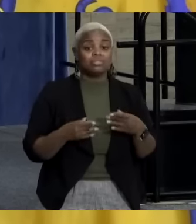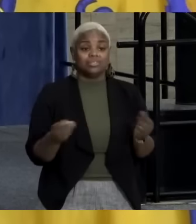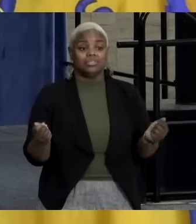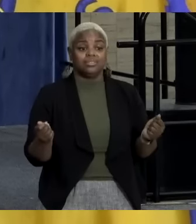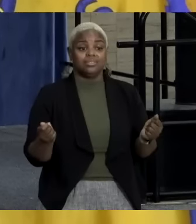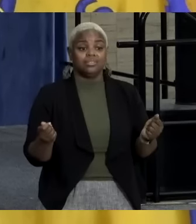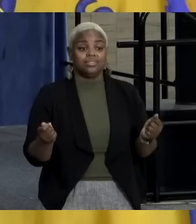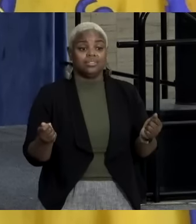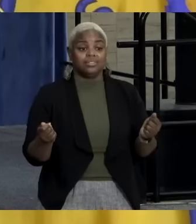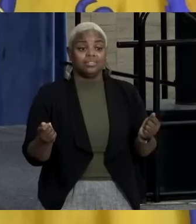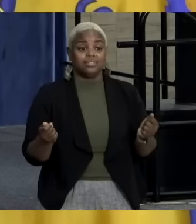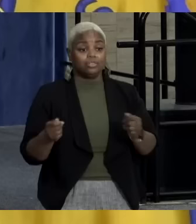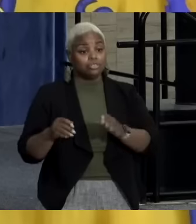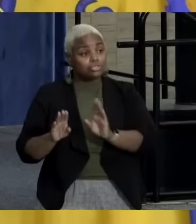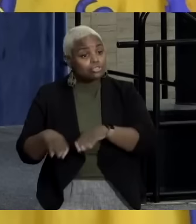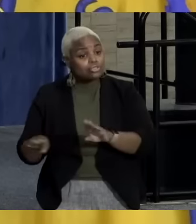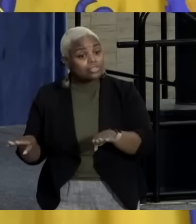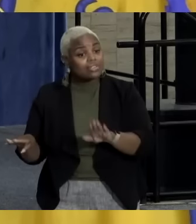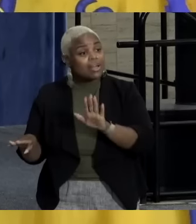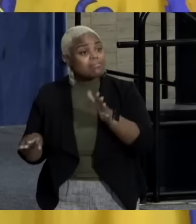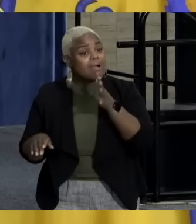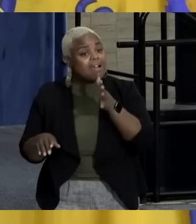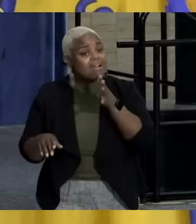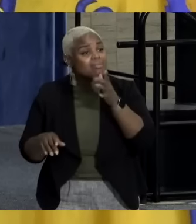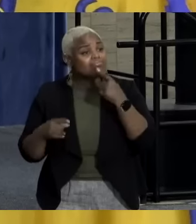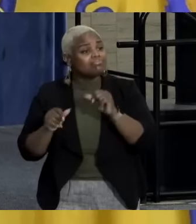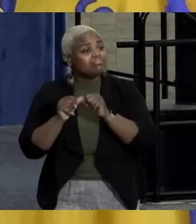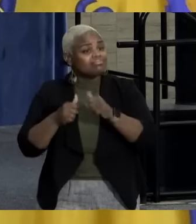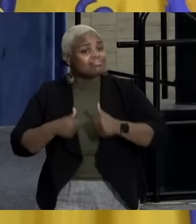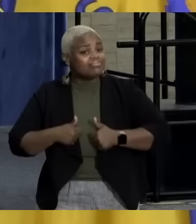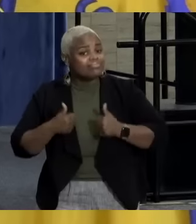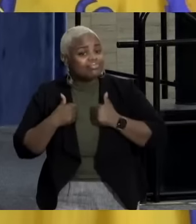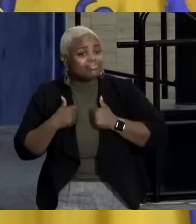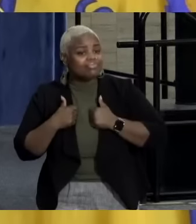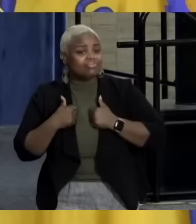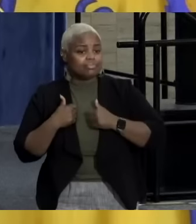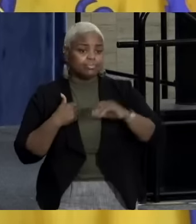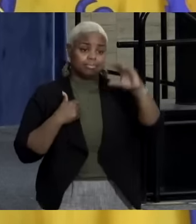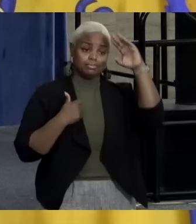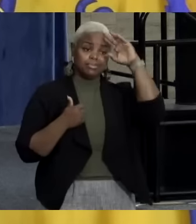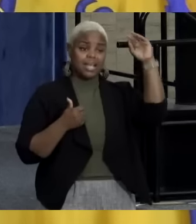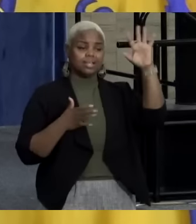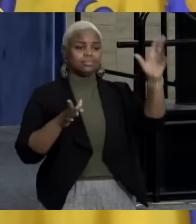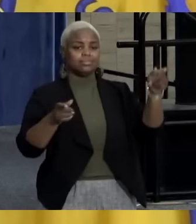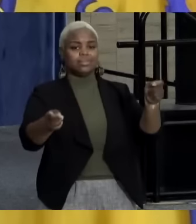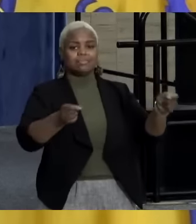a mother. A male-dominated medical profession, let's be honest, has minimized the symptoms of